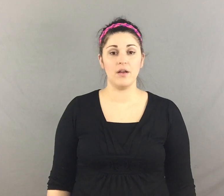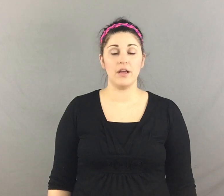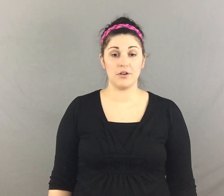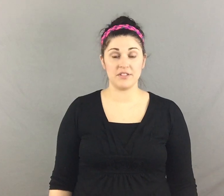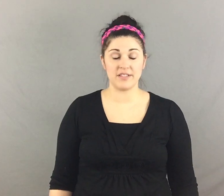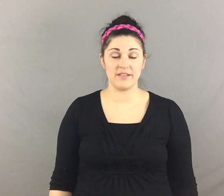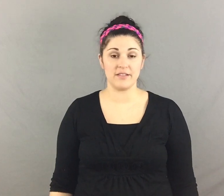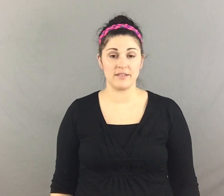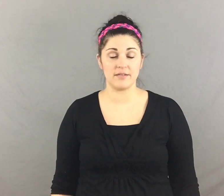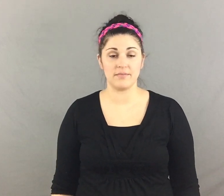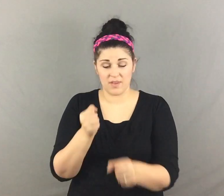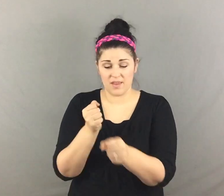here's the sentence.